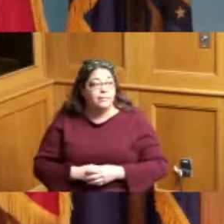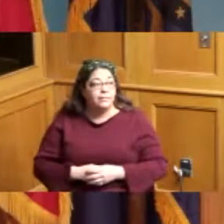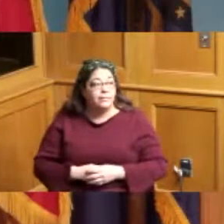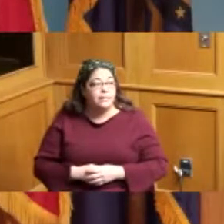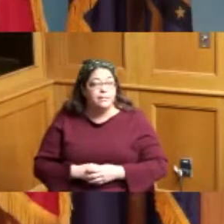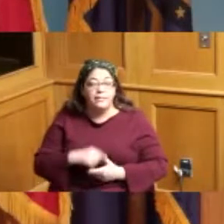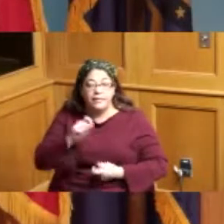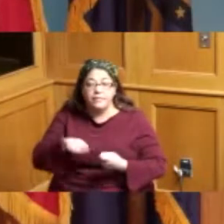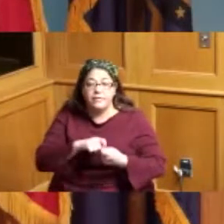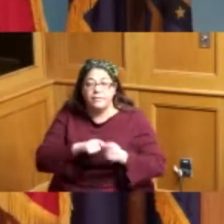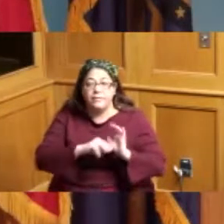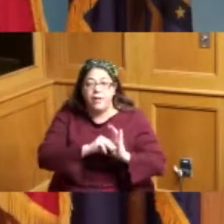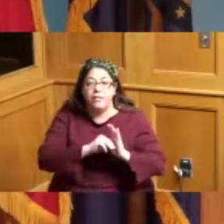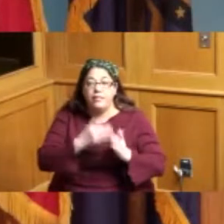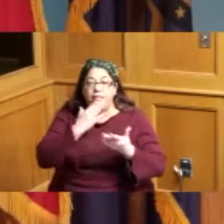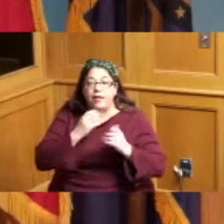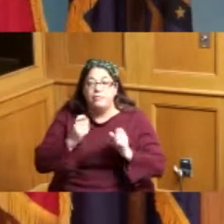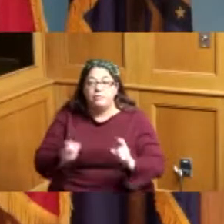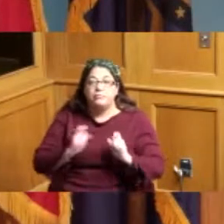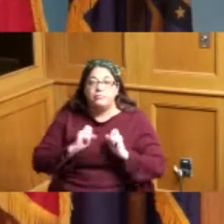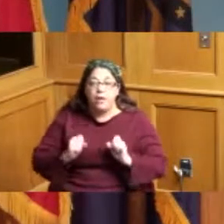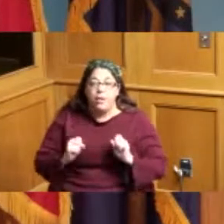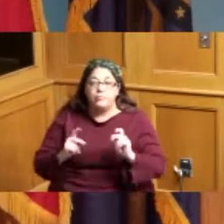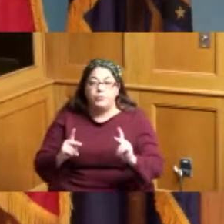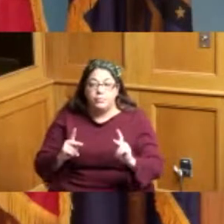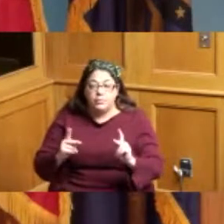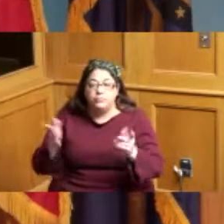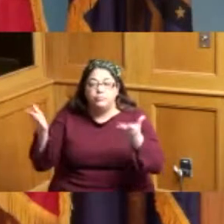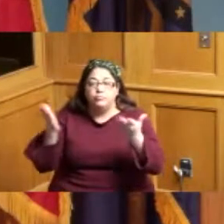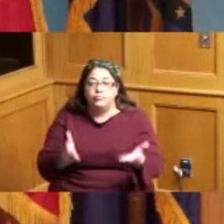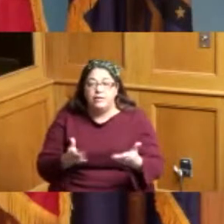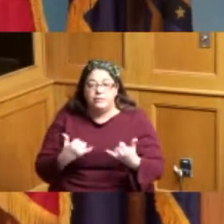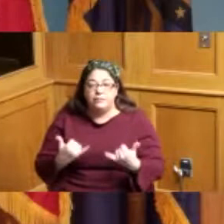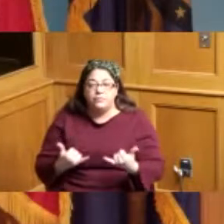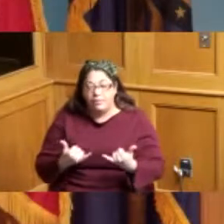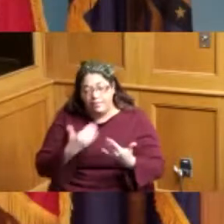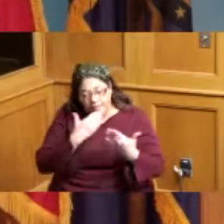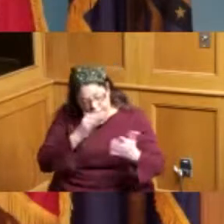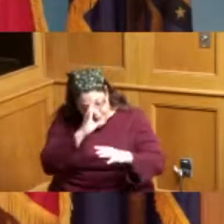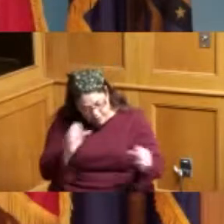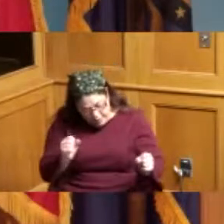you for giving me the opportunity and bringing this forward Madam President in a short time so